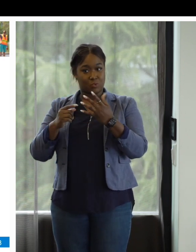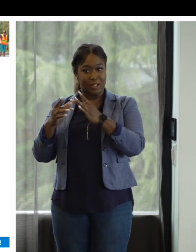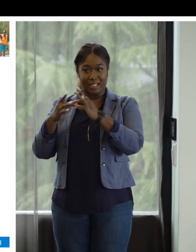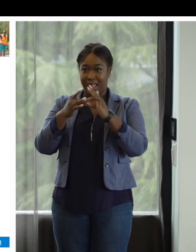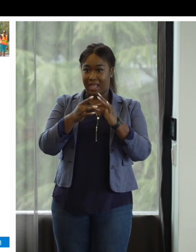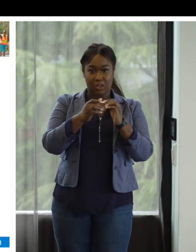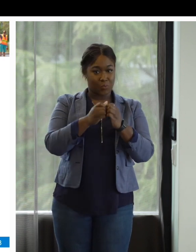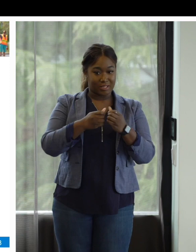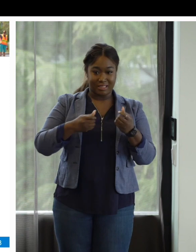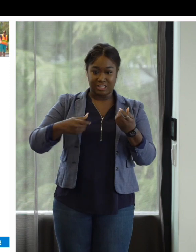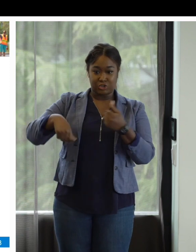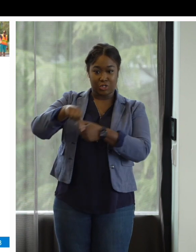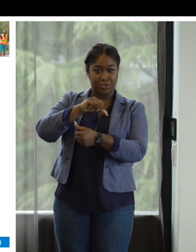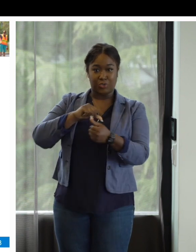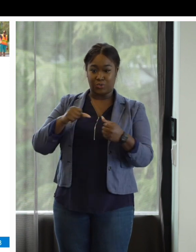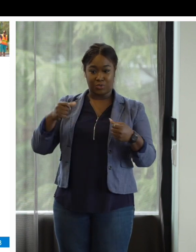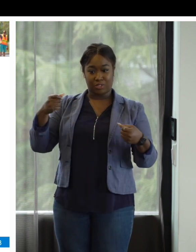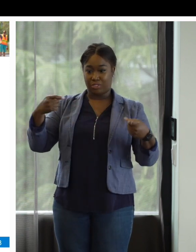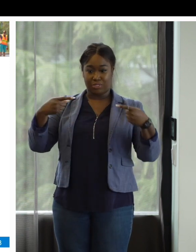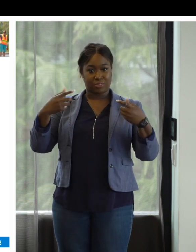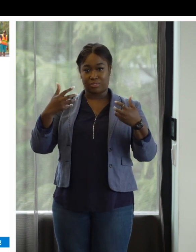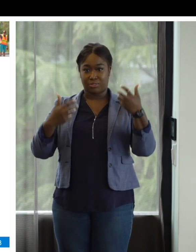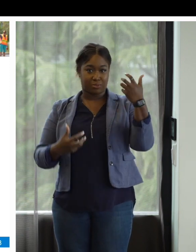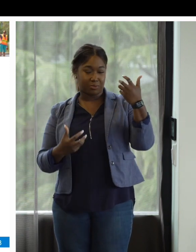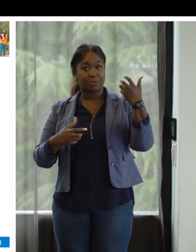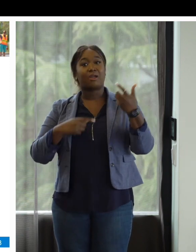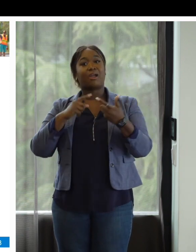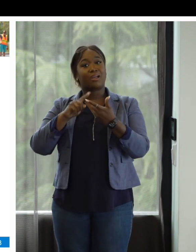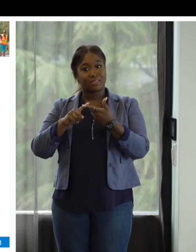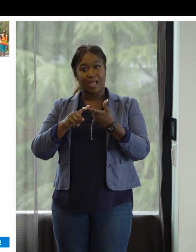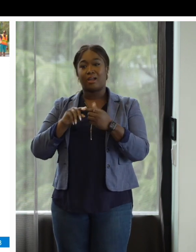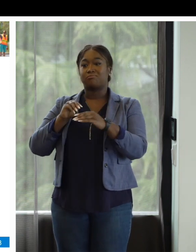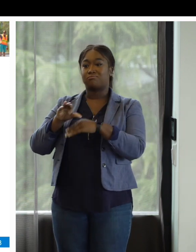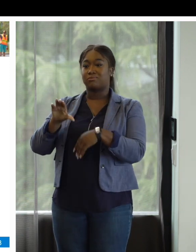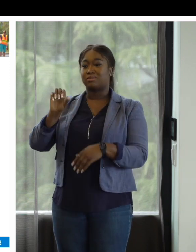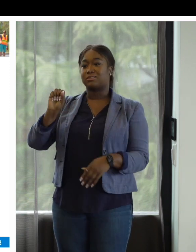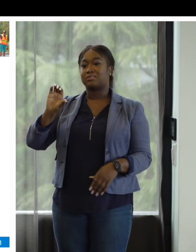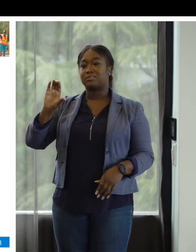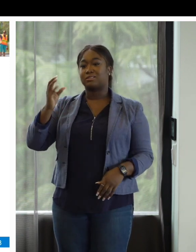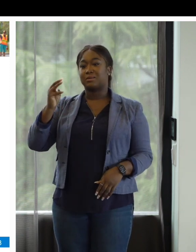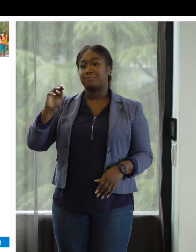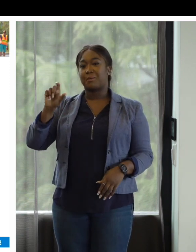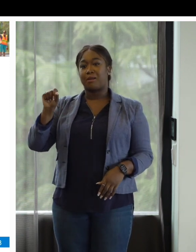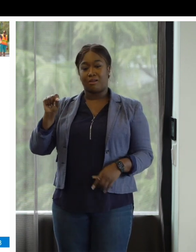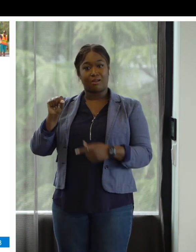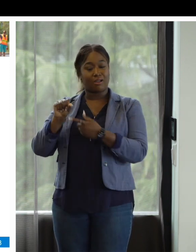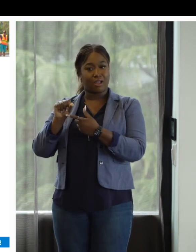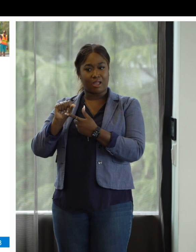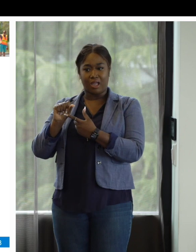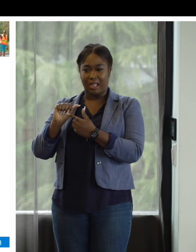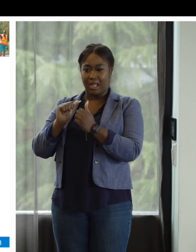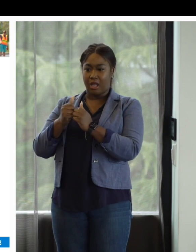other and that's where the schemea comes in and how do we take that information and translate it into a